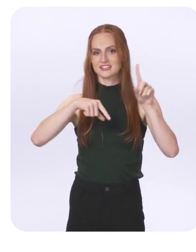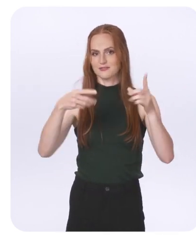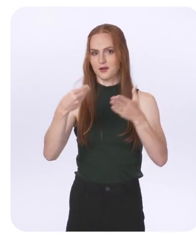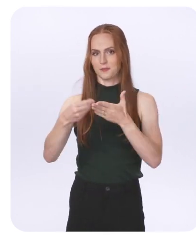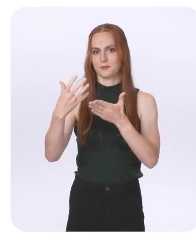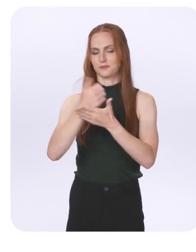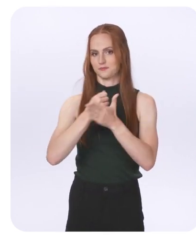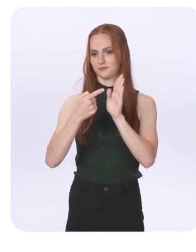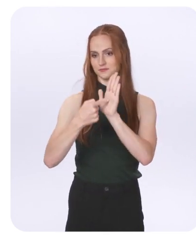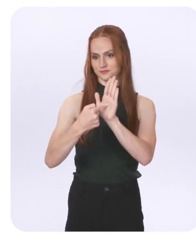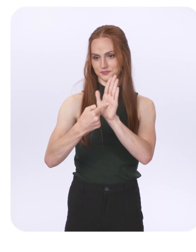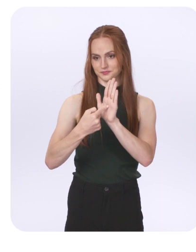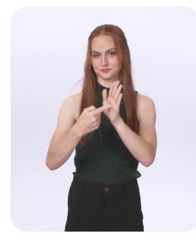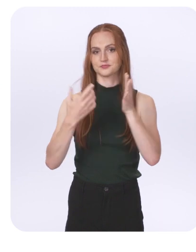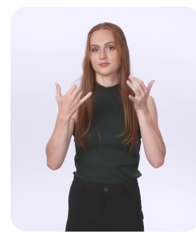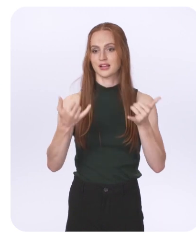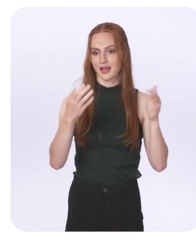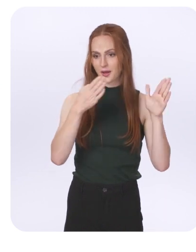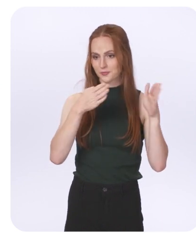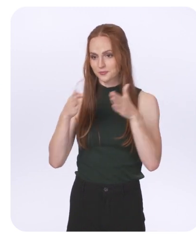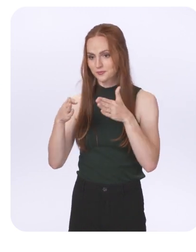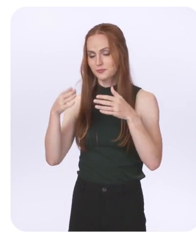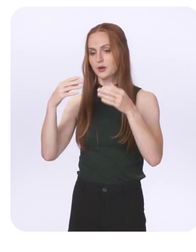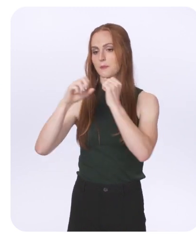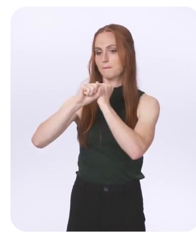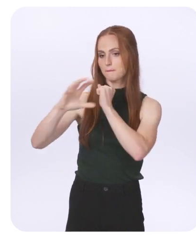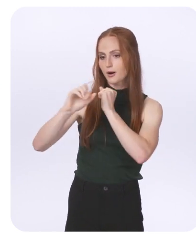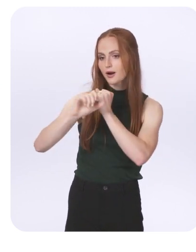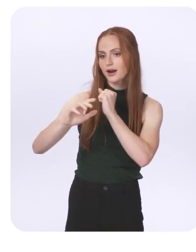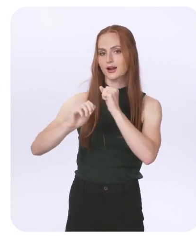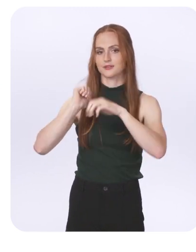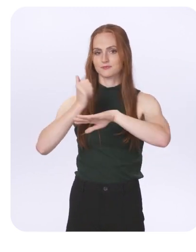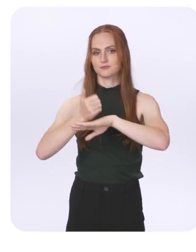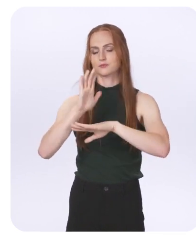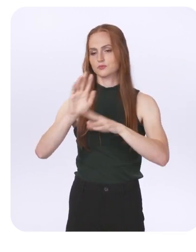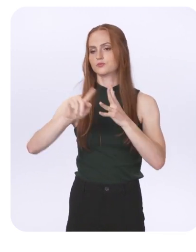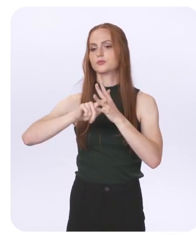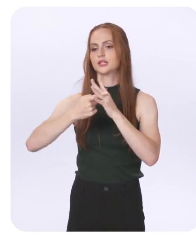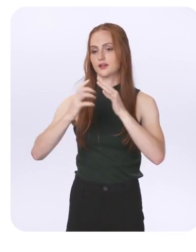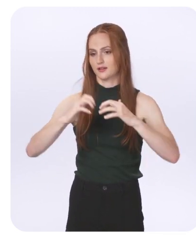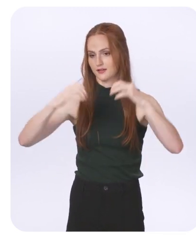and preorder pages available to all developers launching a new app in the Meta Quest Store.